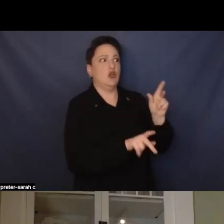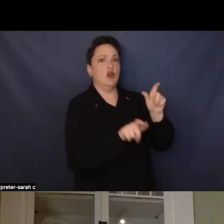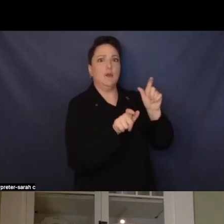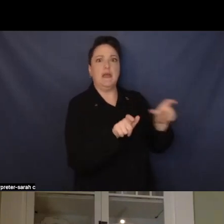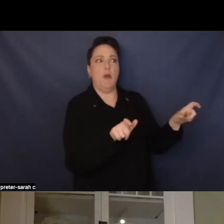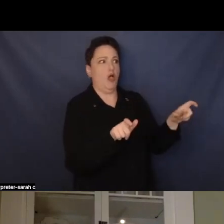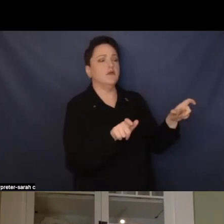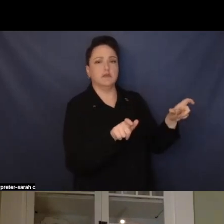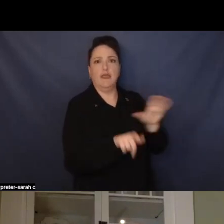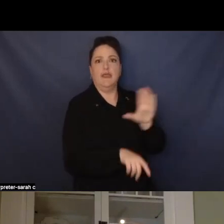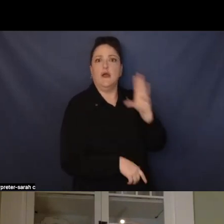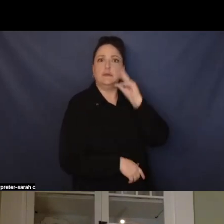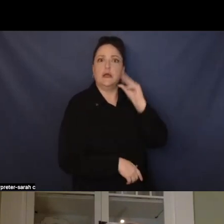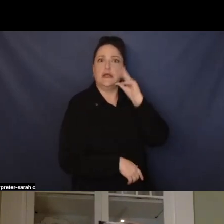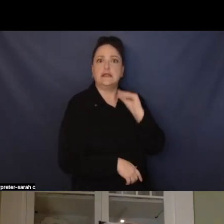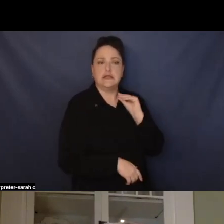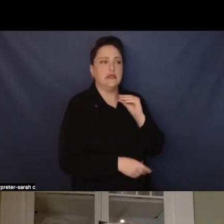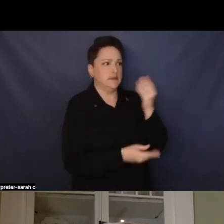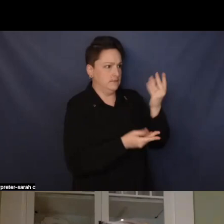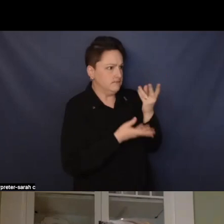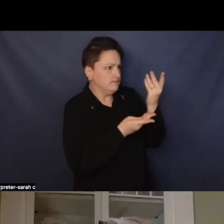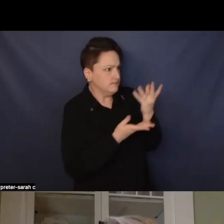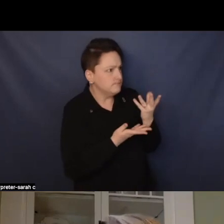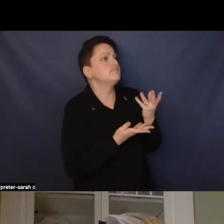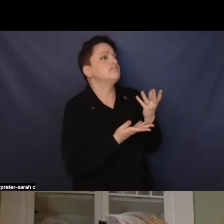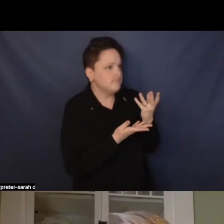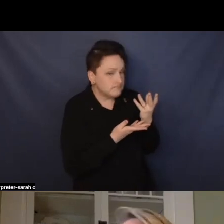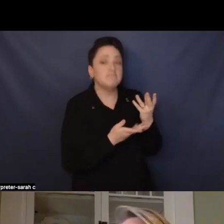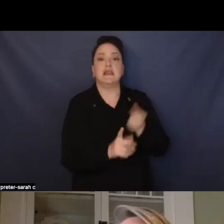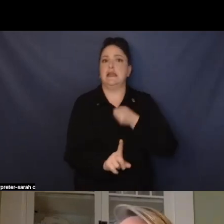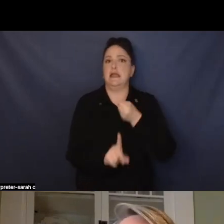And share with you some of the impacts. Can you give me the next slide, please.